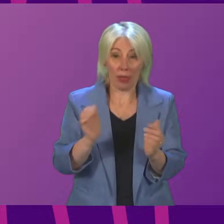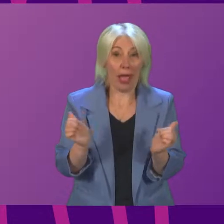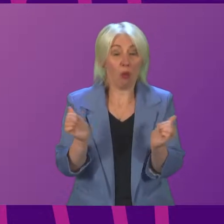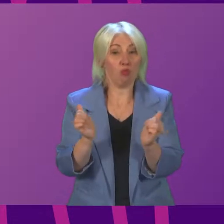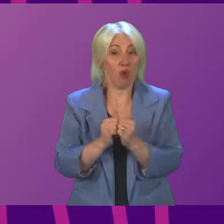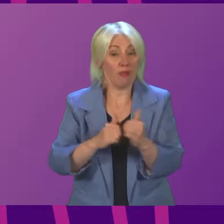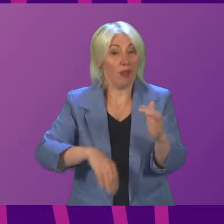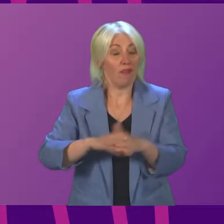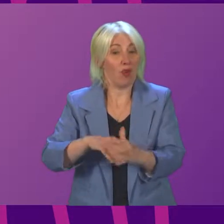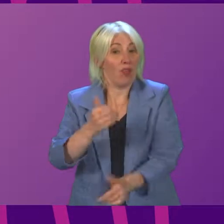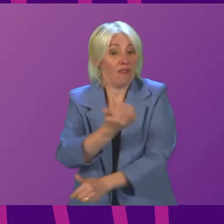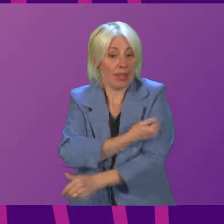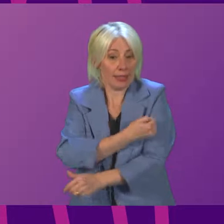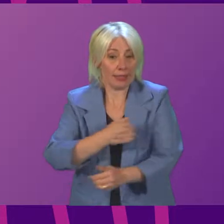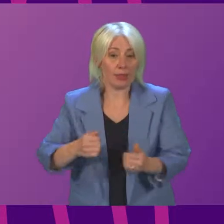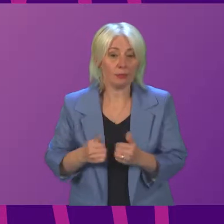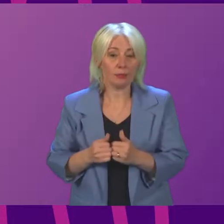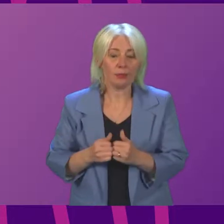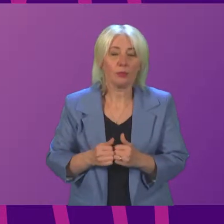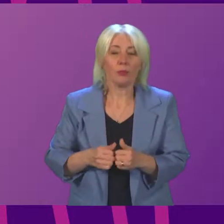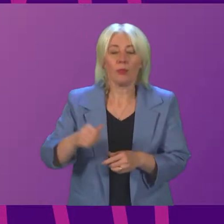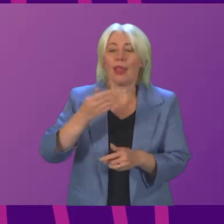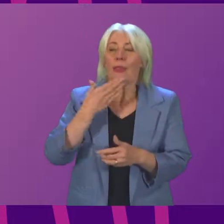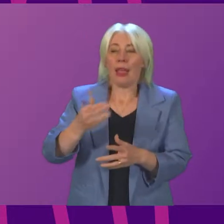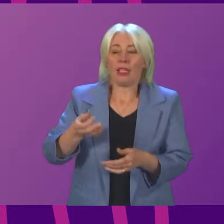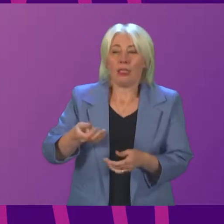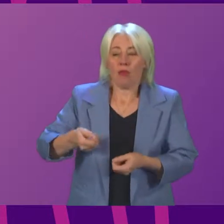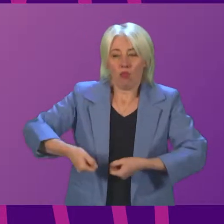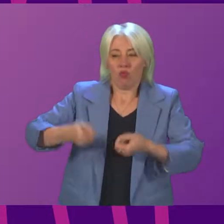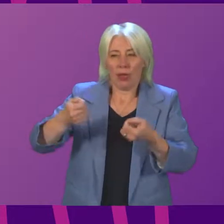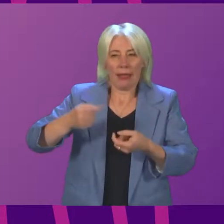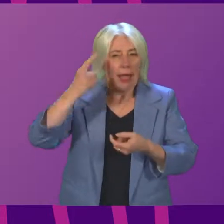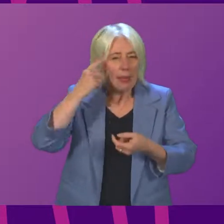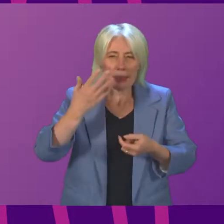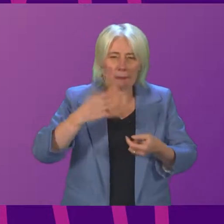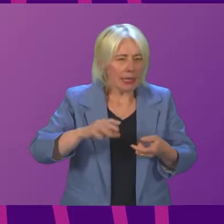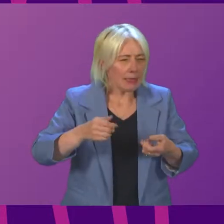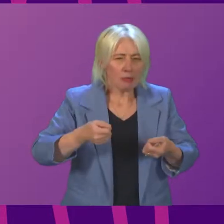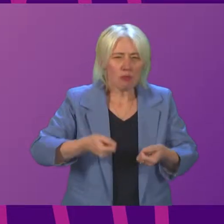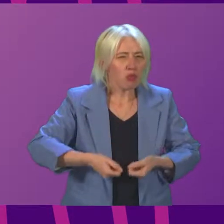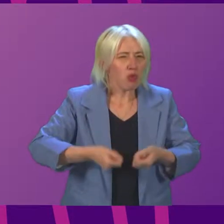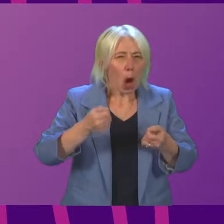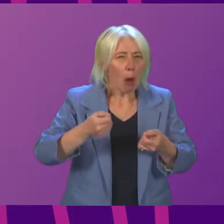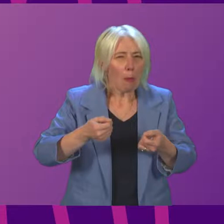I thank the member for her question, which was also raised by Douglas Lumsden last week.